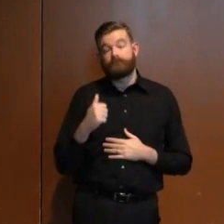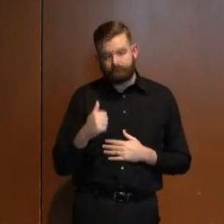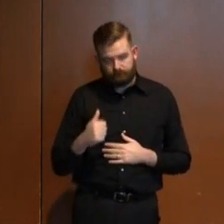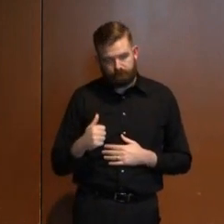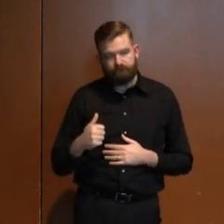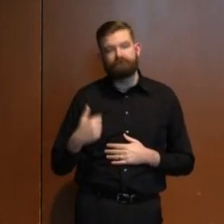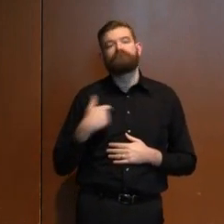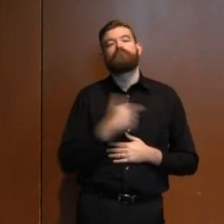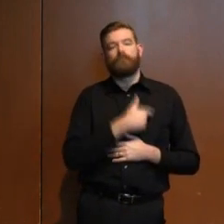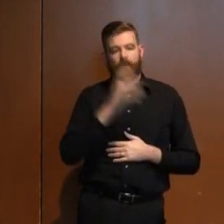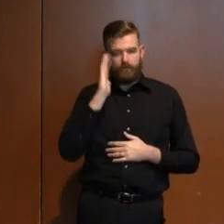VALUE SYSTEM, AND THAT IS NEW JERSEY.